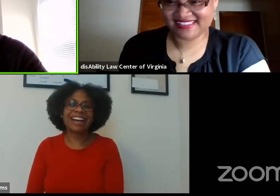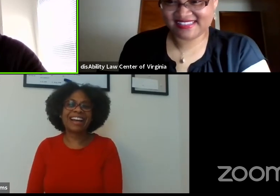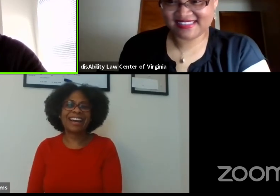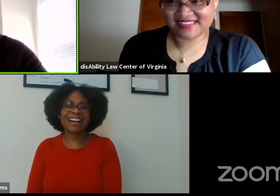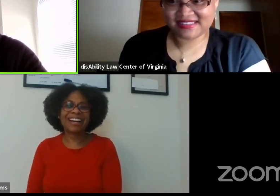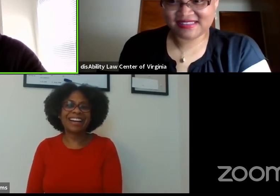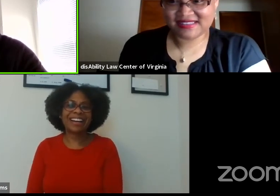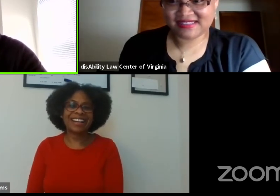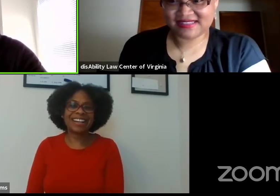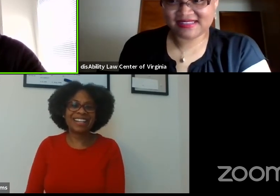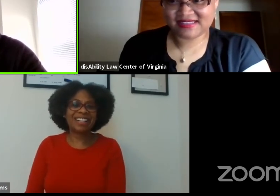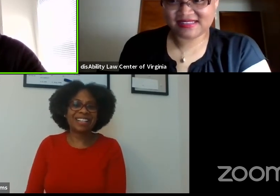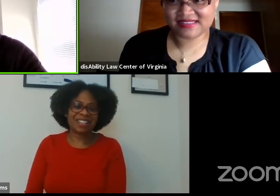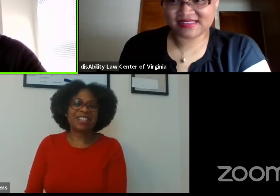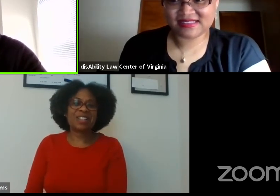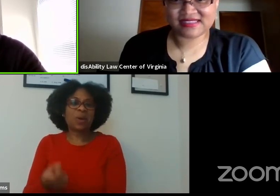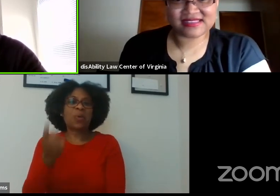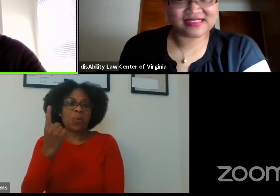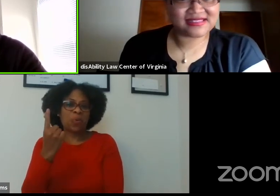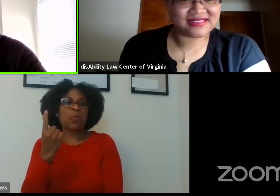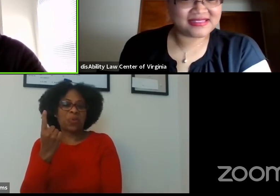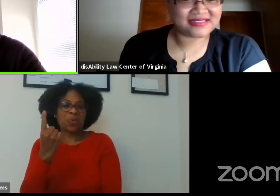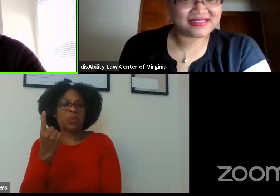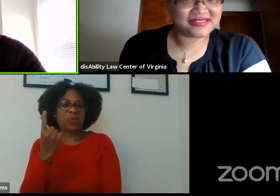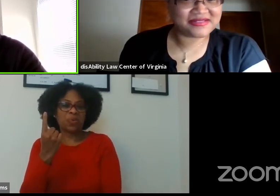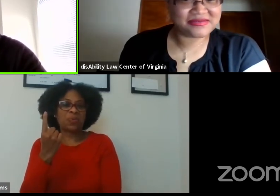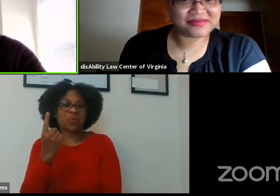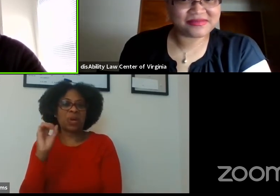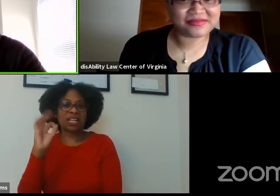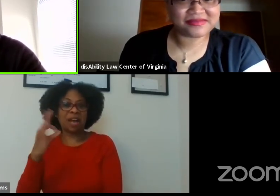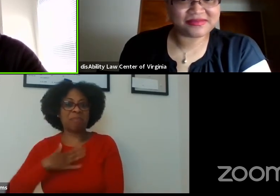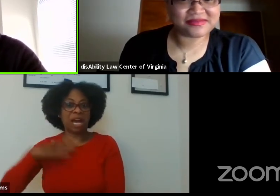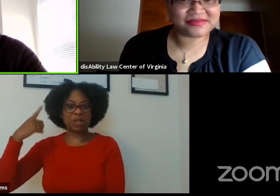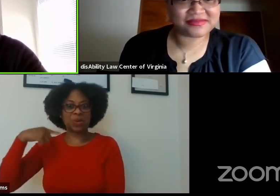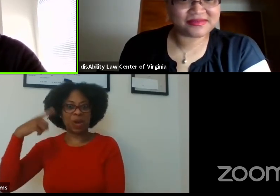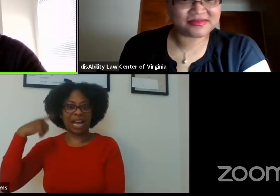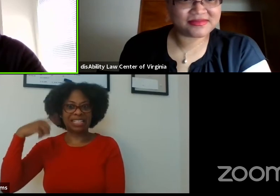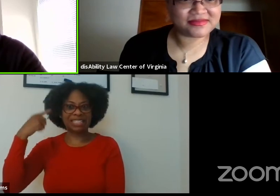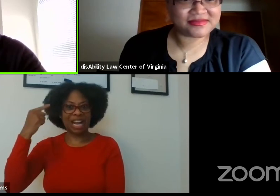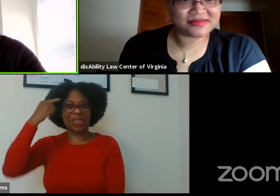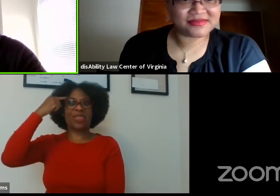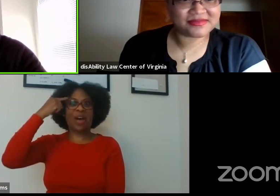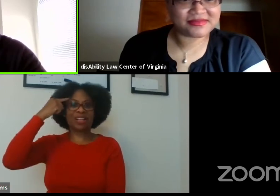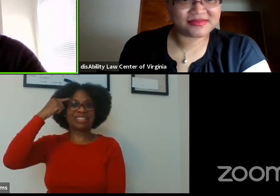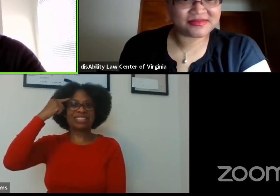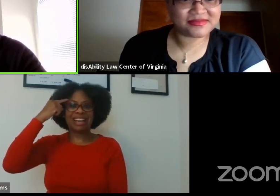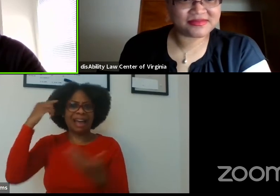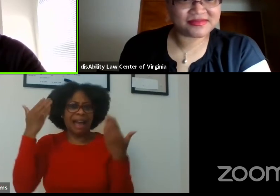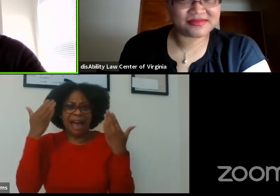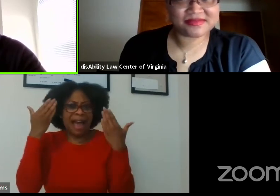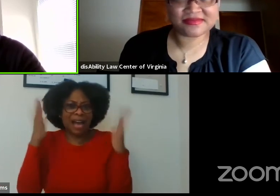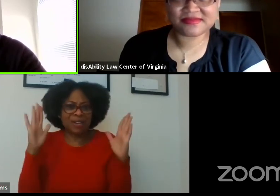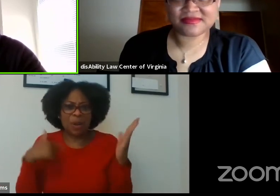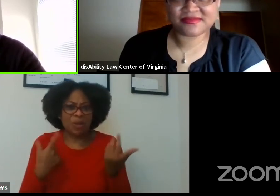you know, like one of my ways -- one of my crazy thoughts was that, like, I don't know what I was going to do, like I am like I am now